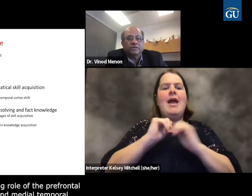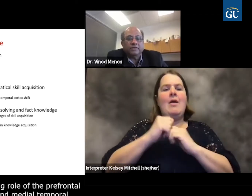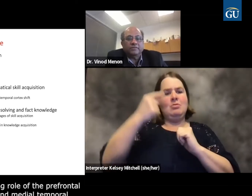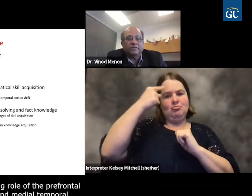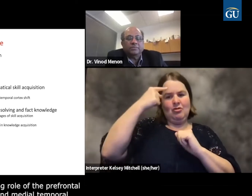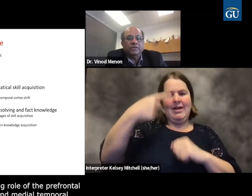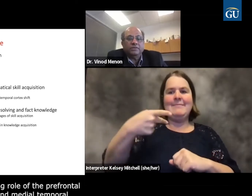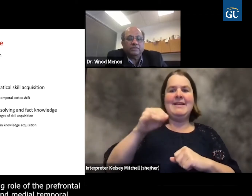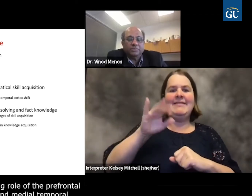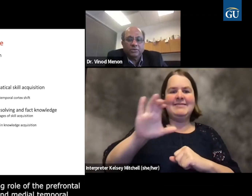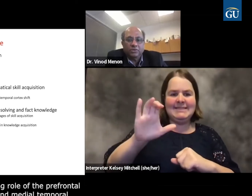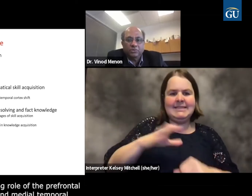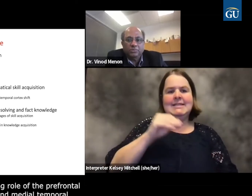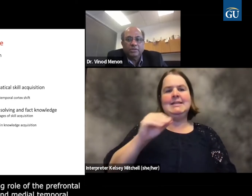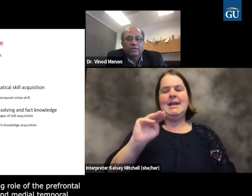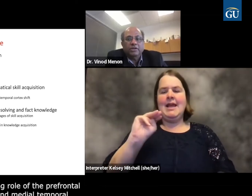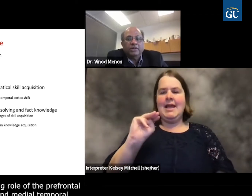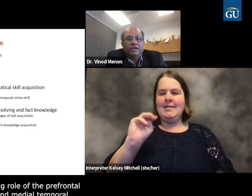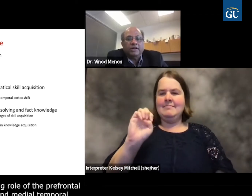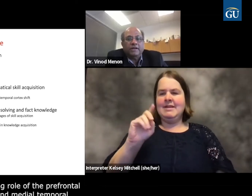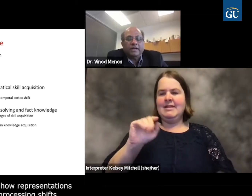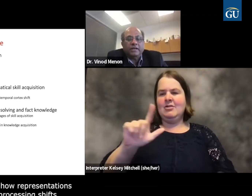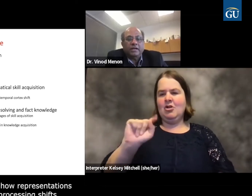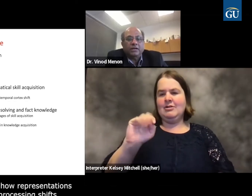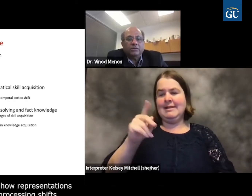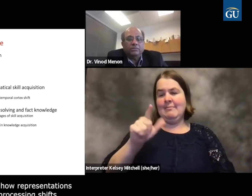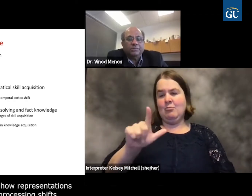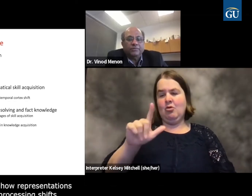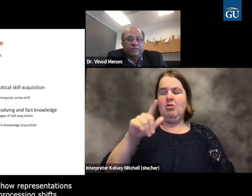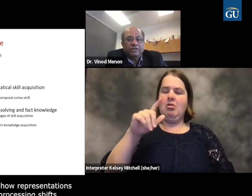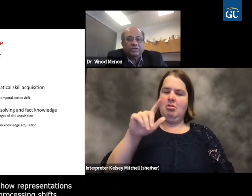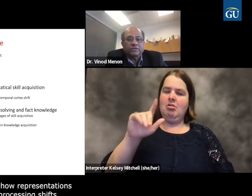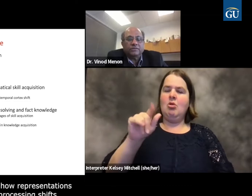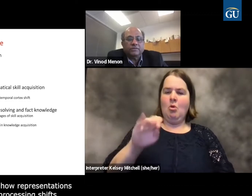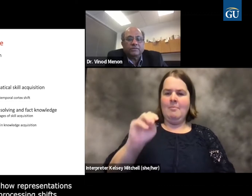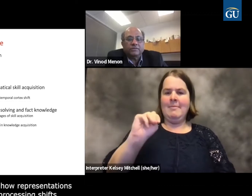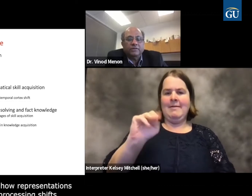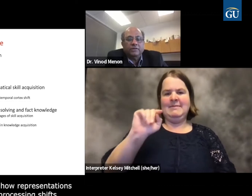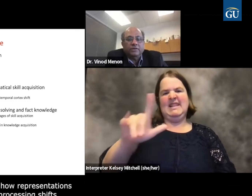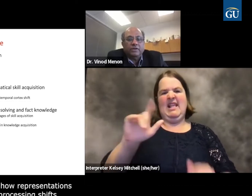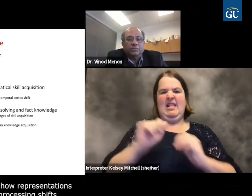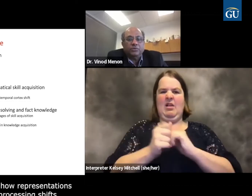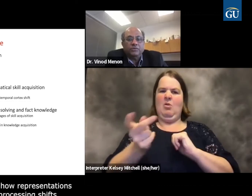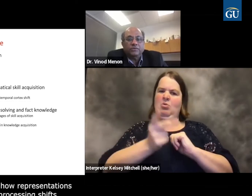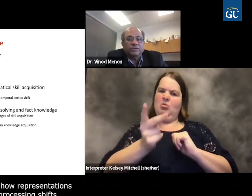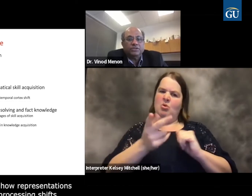the prefrontal cortex and medial temporal lobe